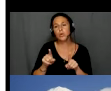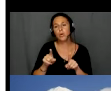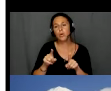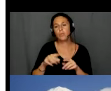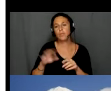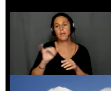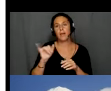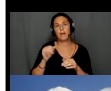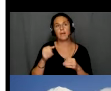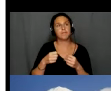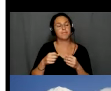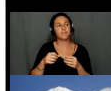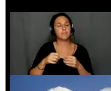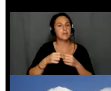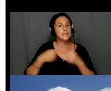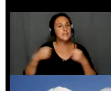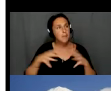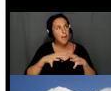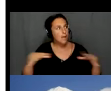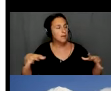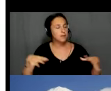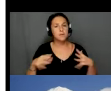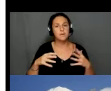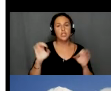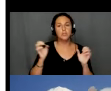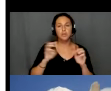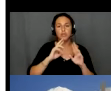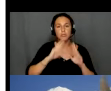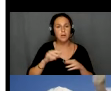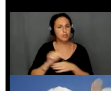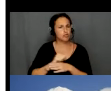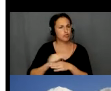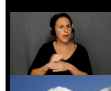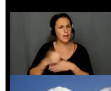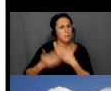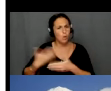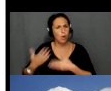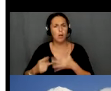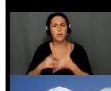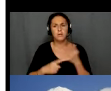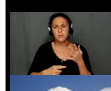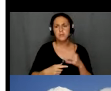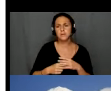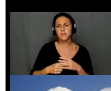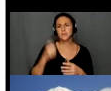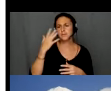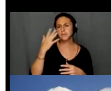response and training and protocols, because we don't know the direction,